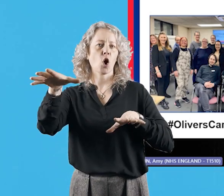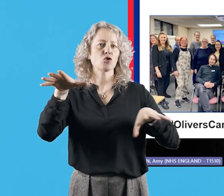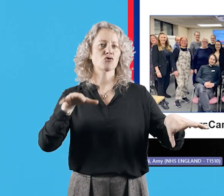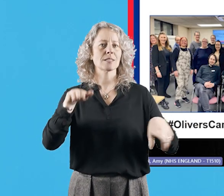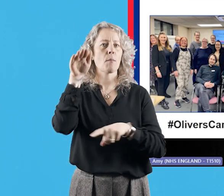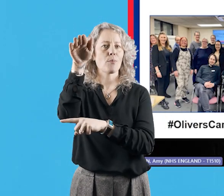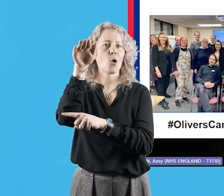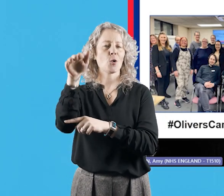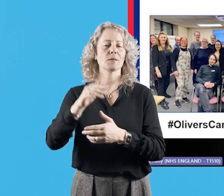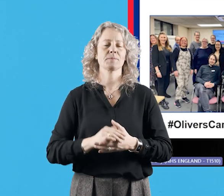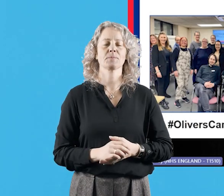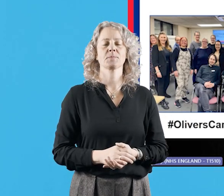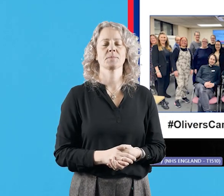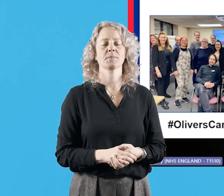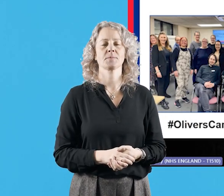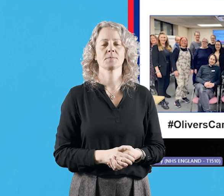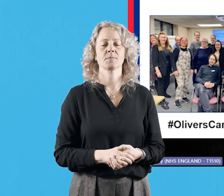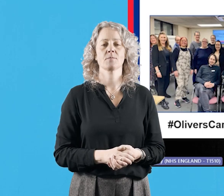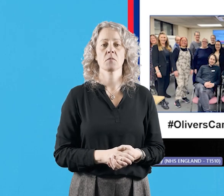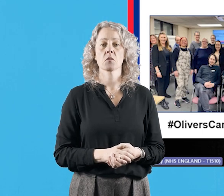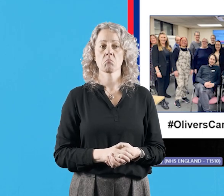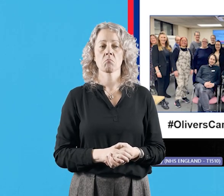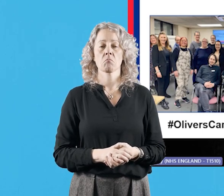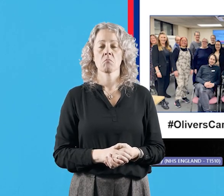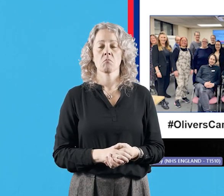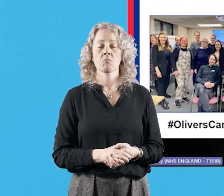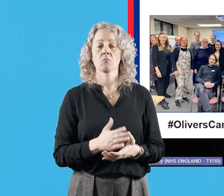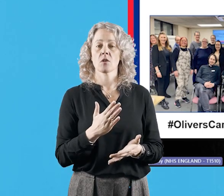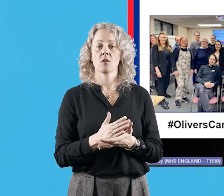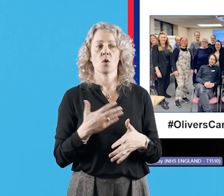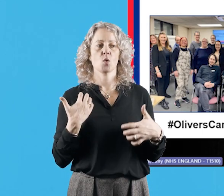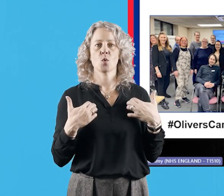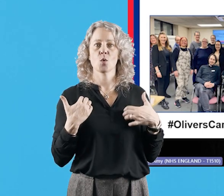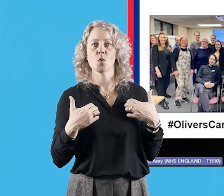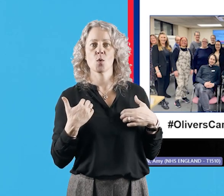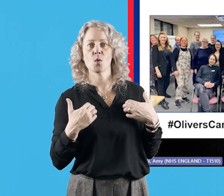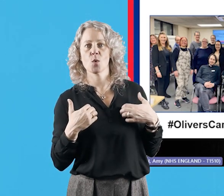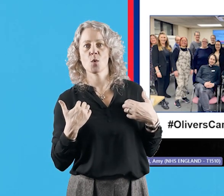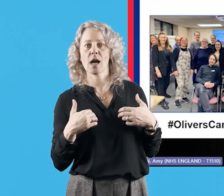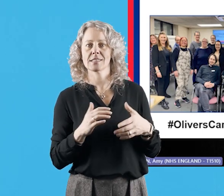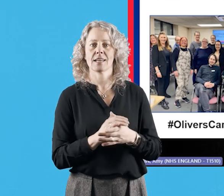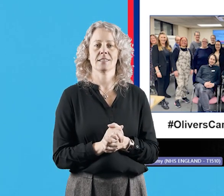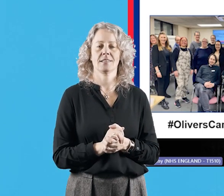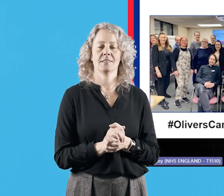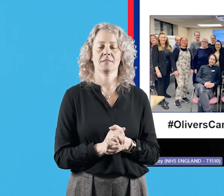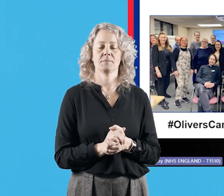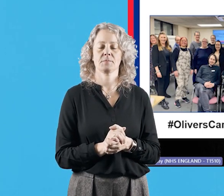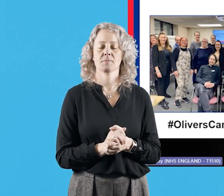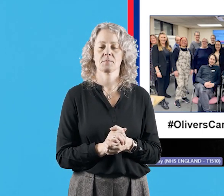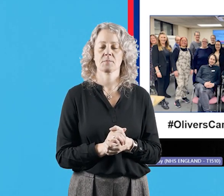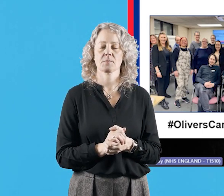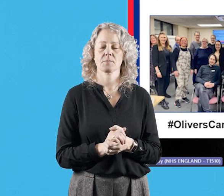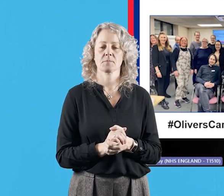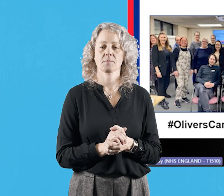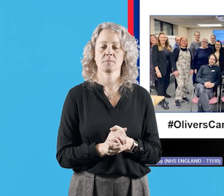different countries certainly and different sectors but it's it's really exciting to think that this is a movement we're creating